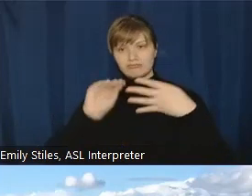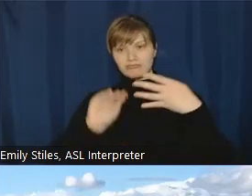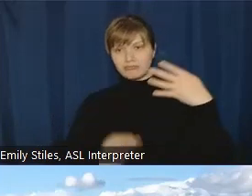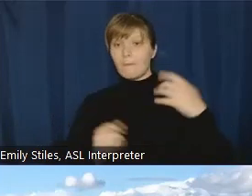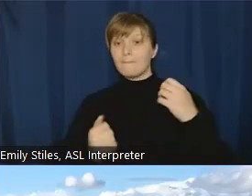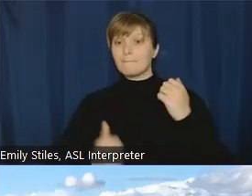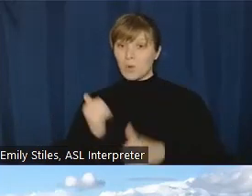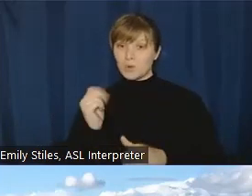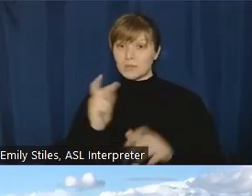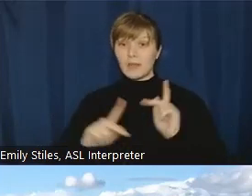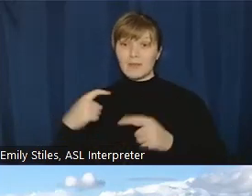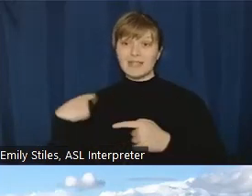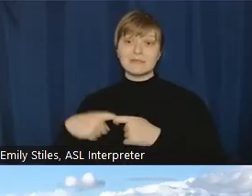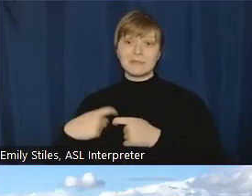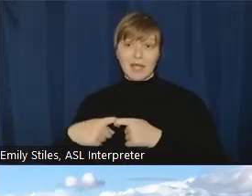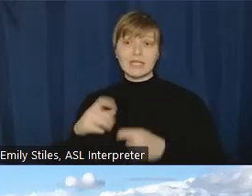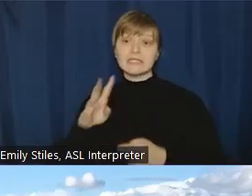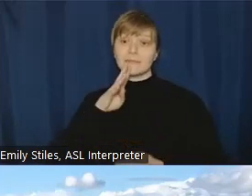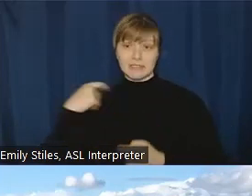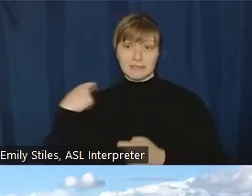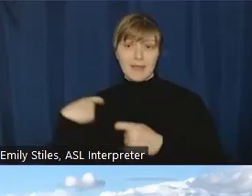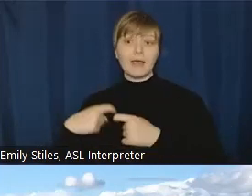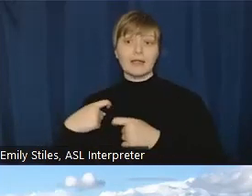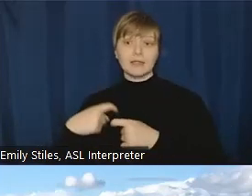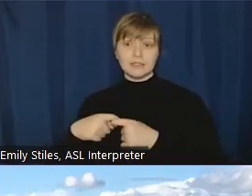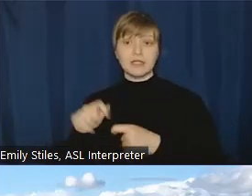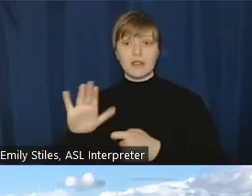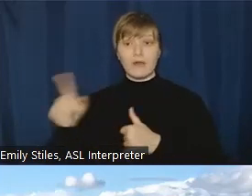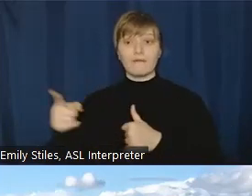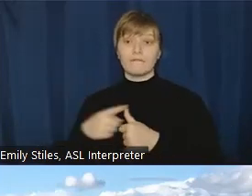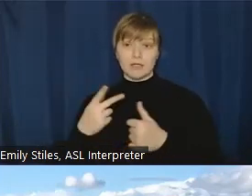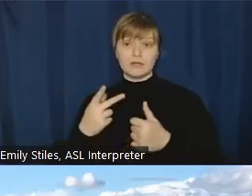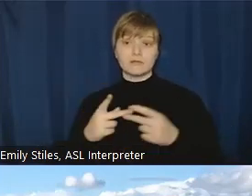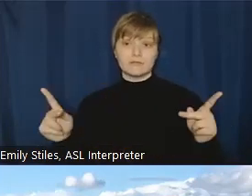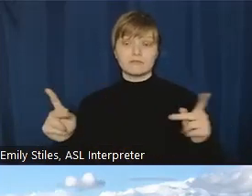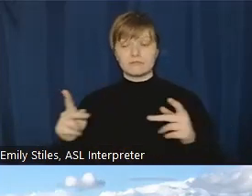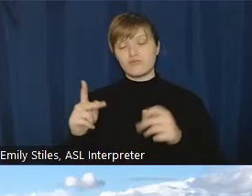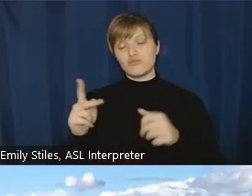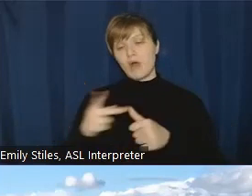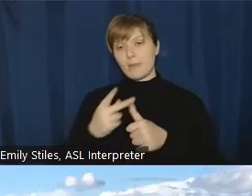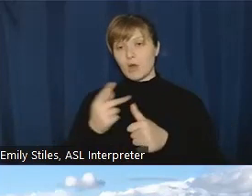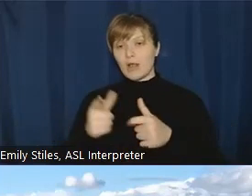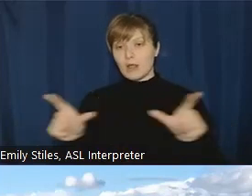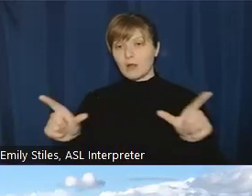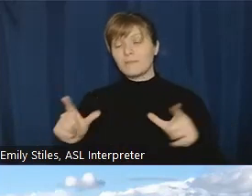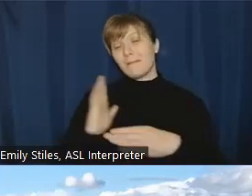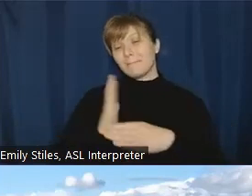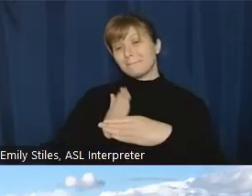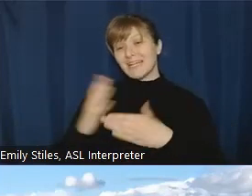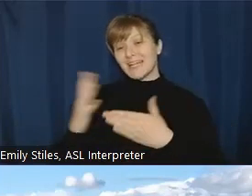who live there speak Spanish as their primary language. Median income is far below at almost